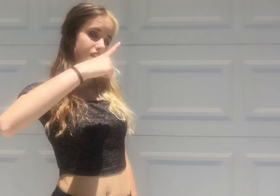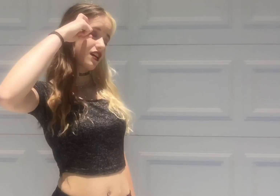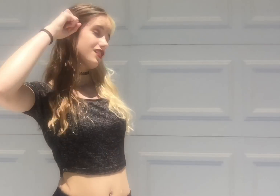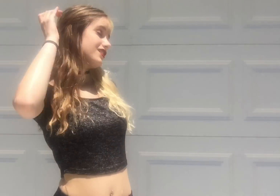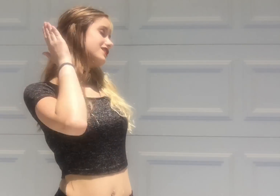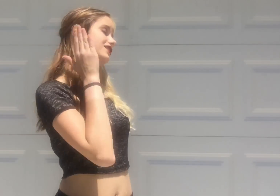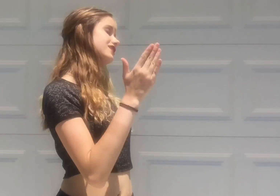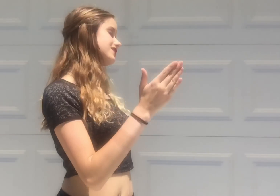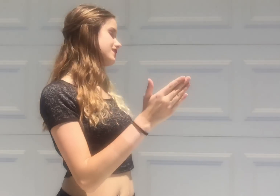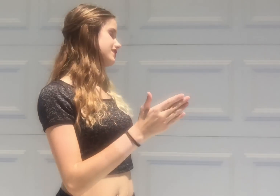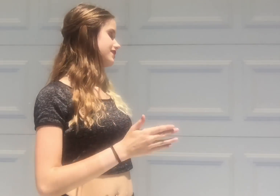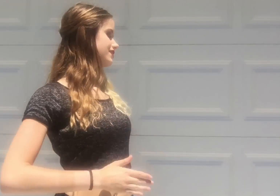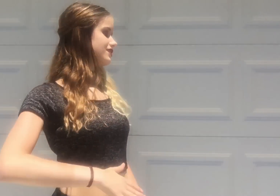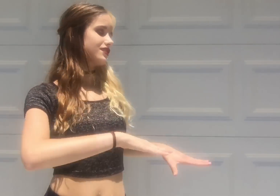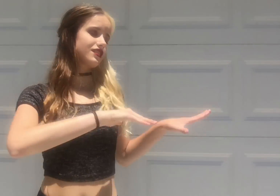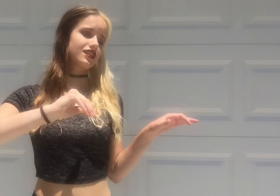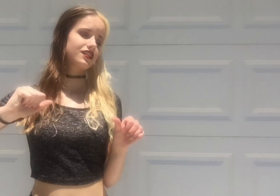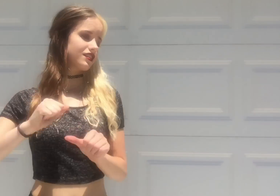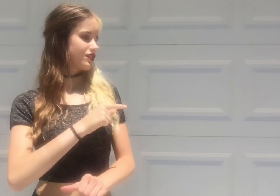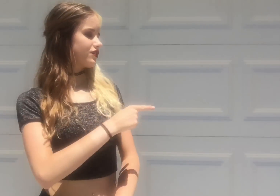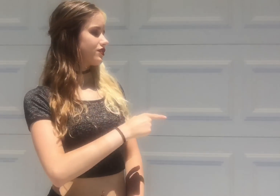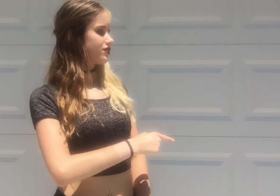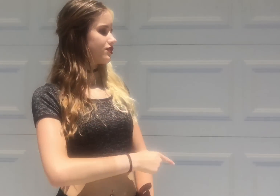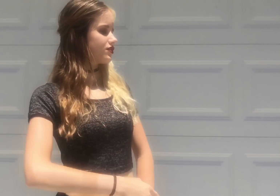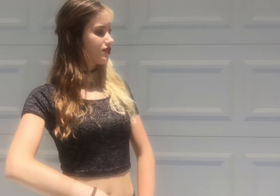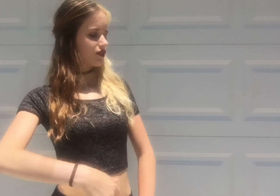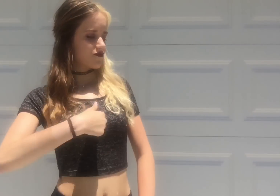"Because one day I'll leave you,